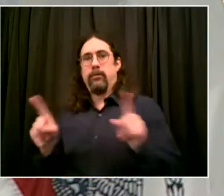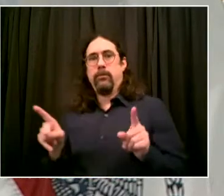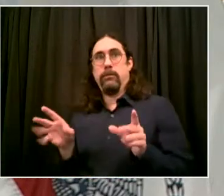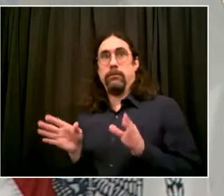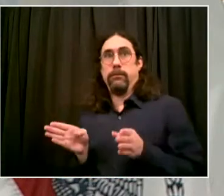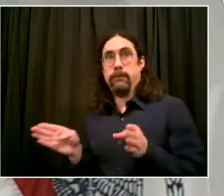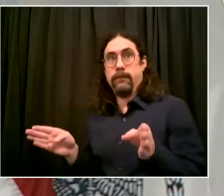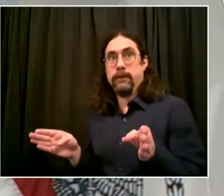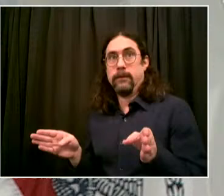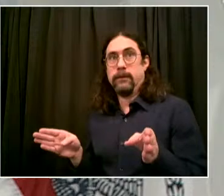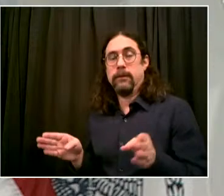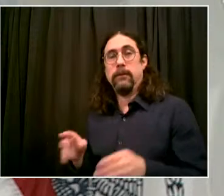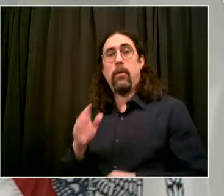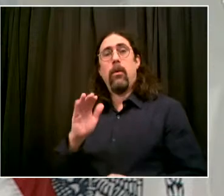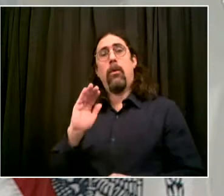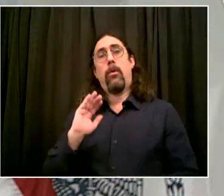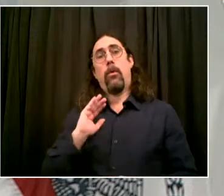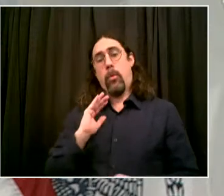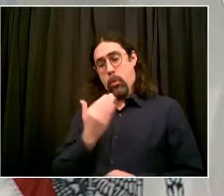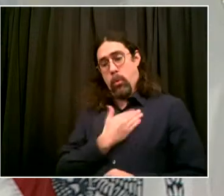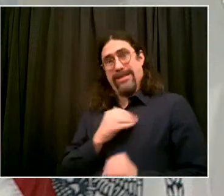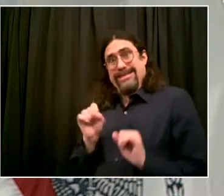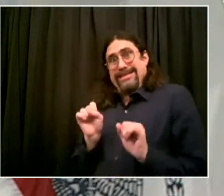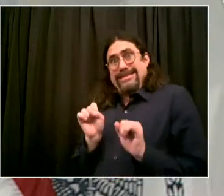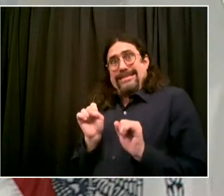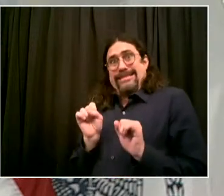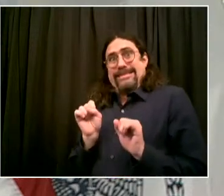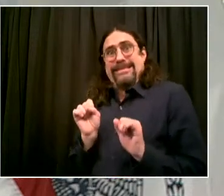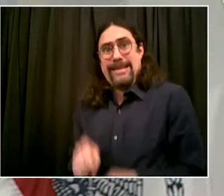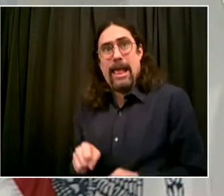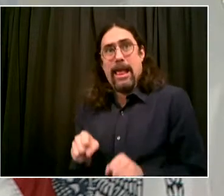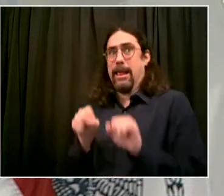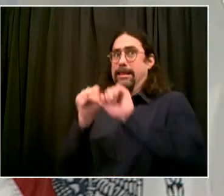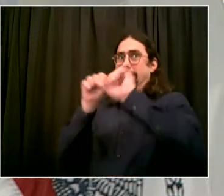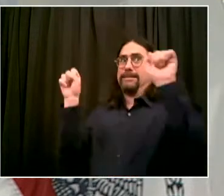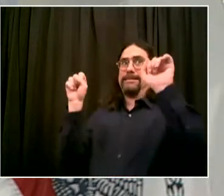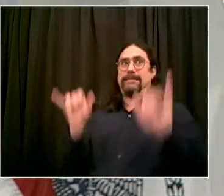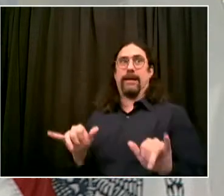UNQUESTIONABLY, FEBRUARY, I WOULD SAY FFIRST OR SECOND WEEK